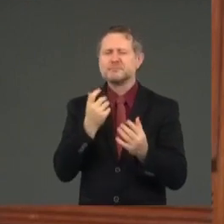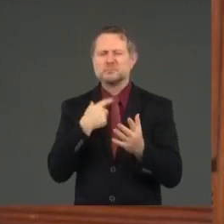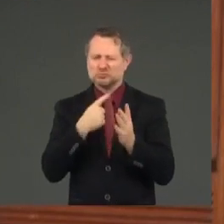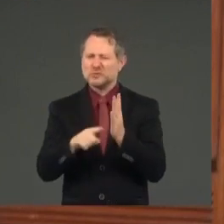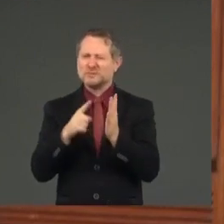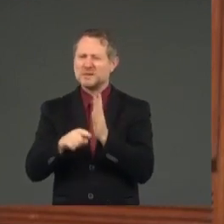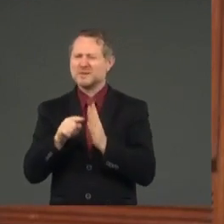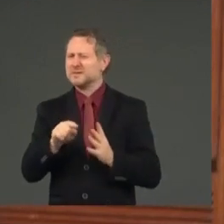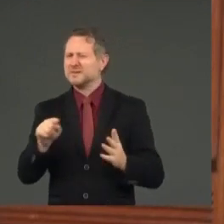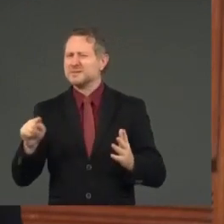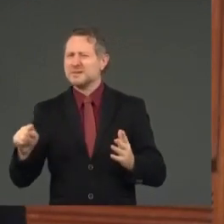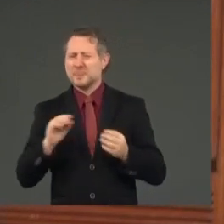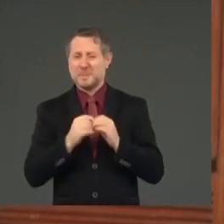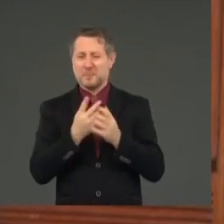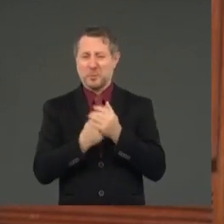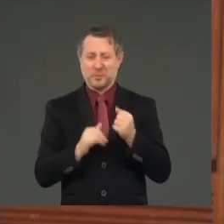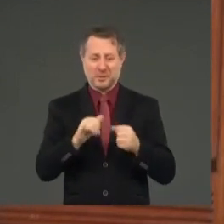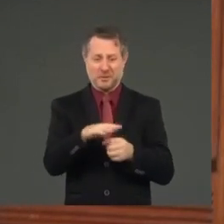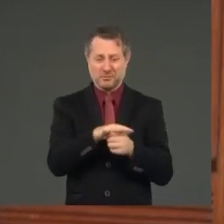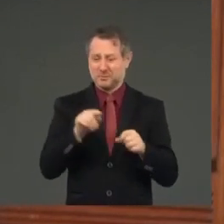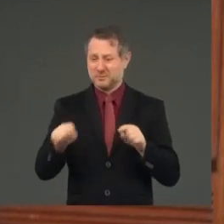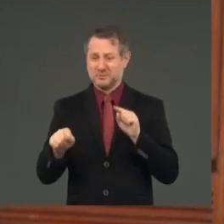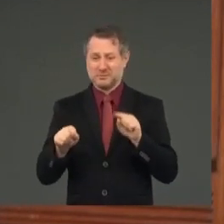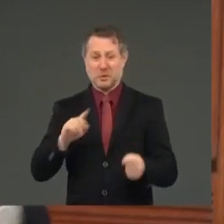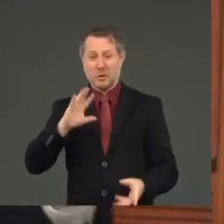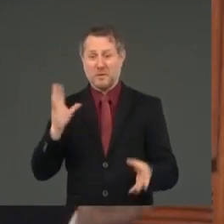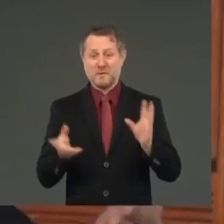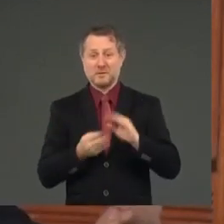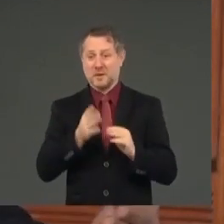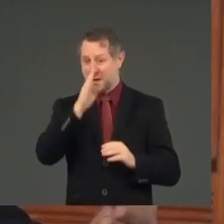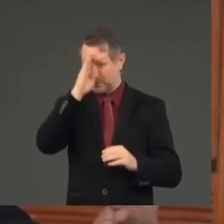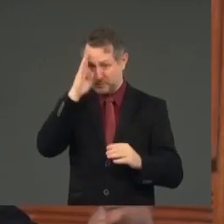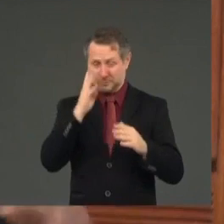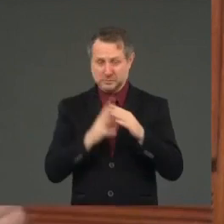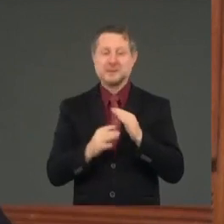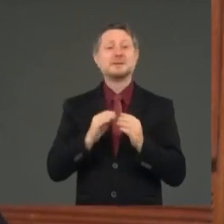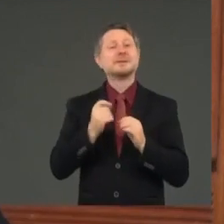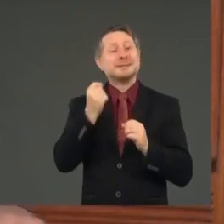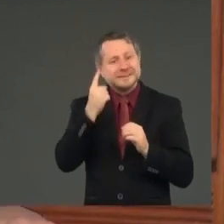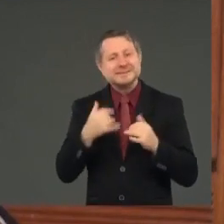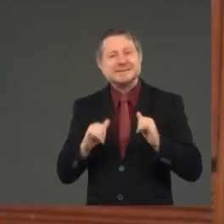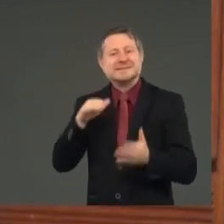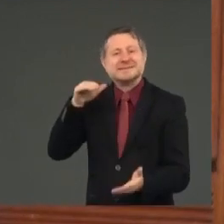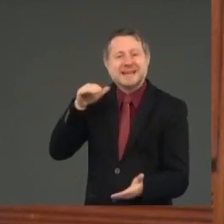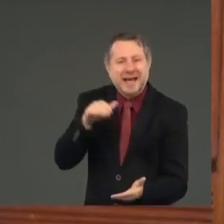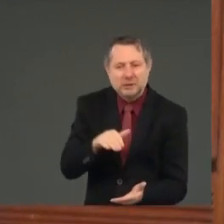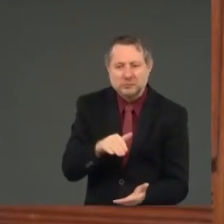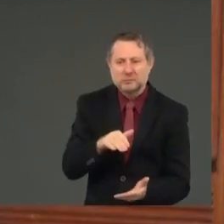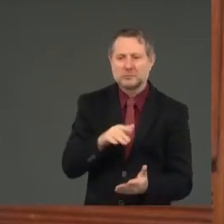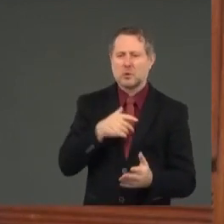RATE IS NET, GROSS IS PEOPLE WALKING IN THE DOOR WHICH IS A LITTLE DIFFERENT. THE GROSS HOSPITALIZATION RATE